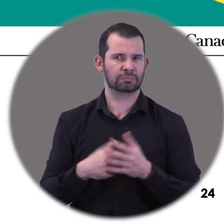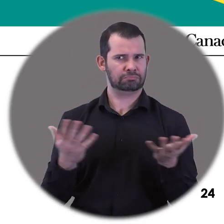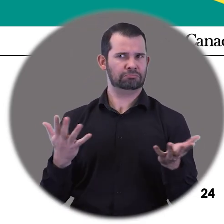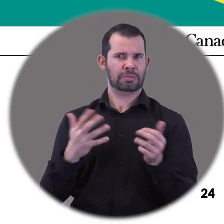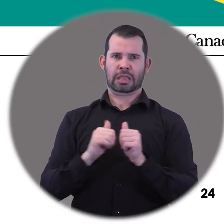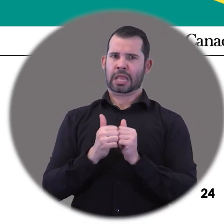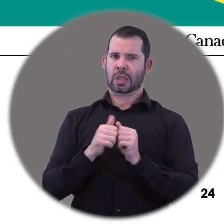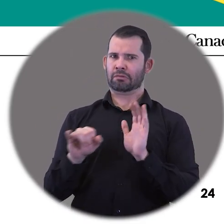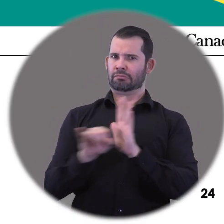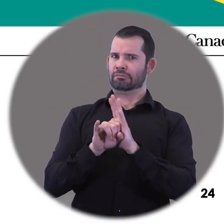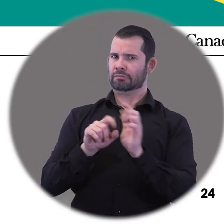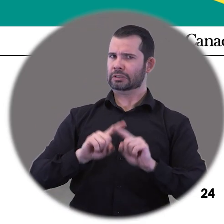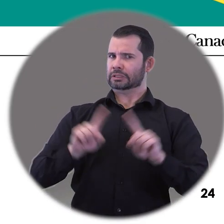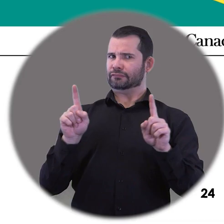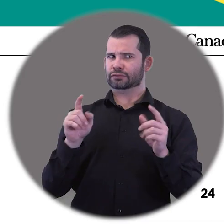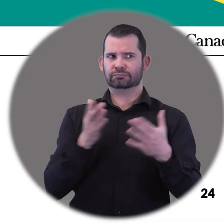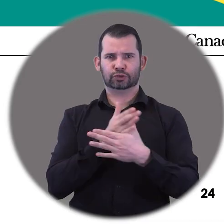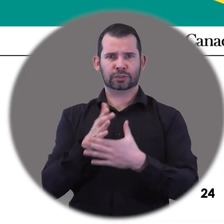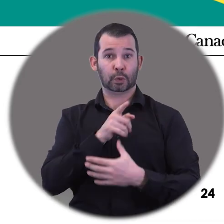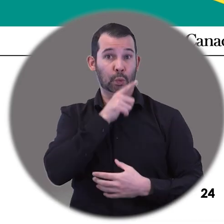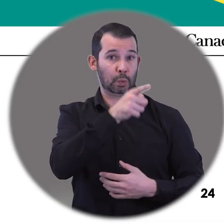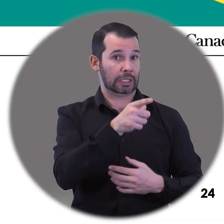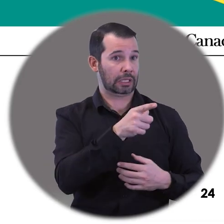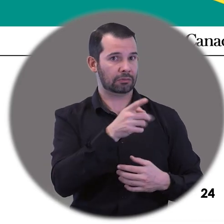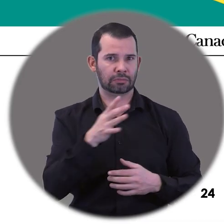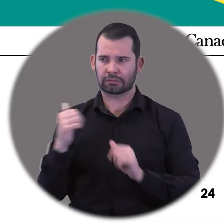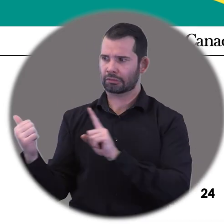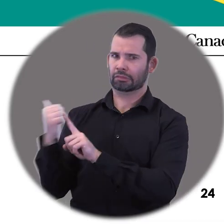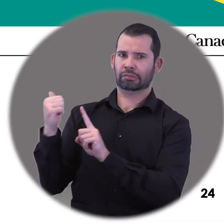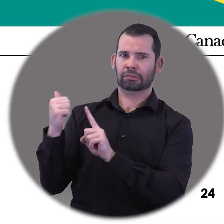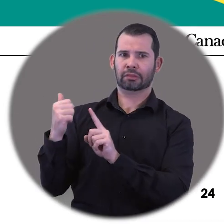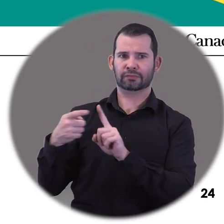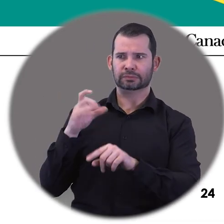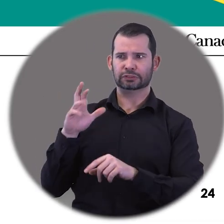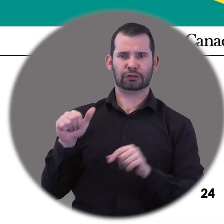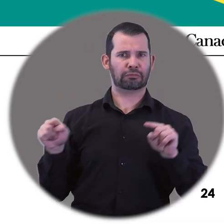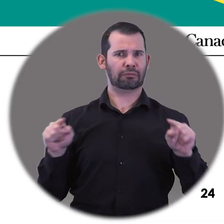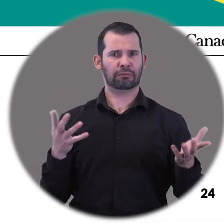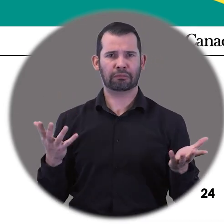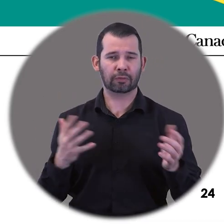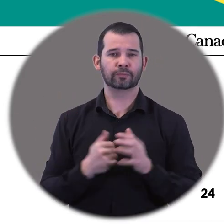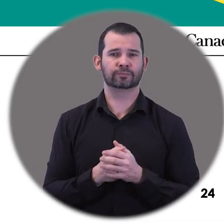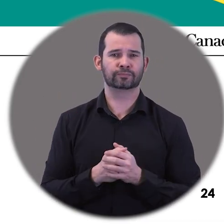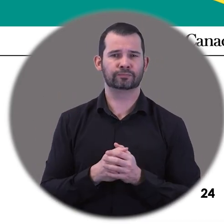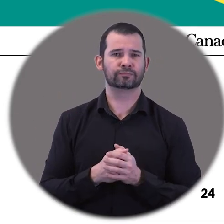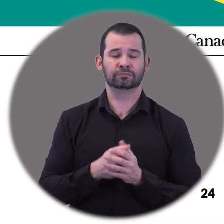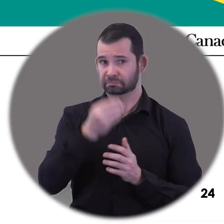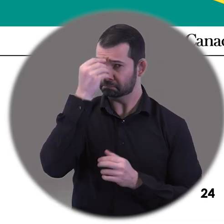So, how do you tell the difference between a real and scam call from the CRA?